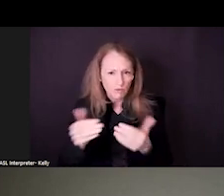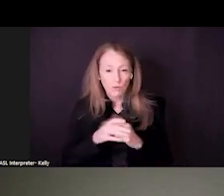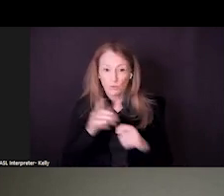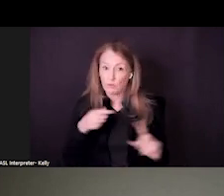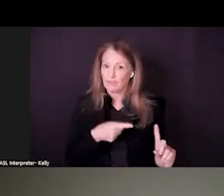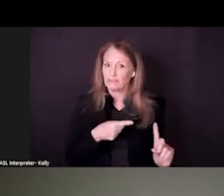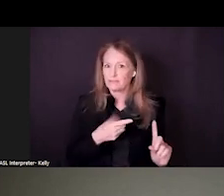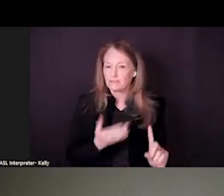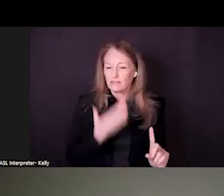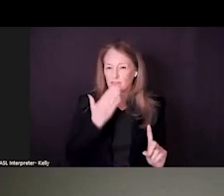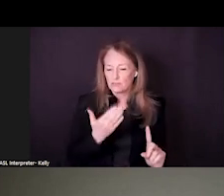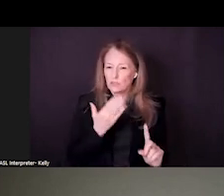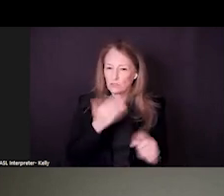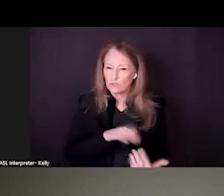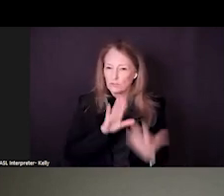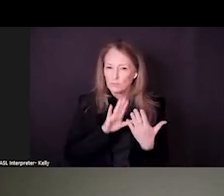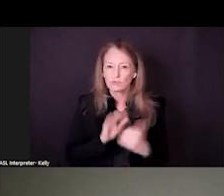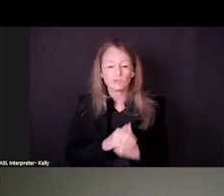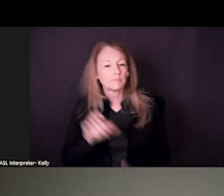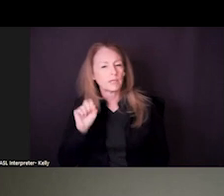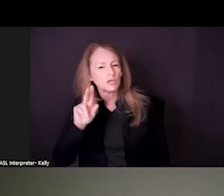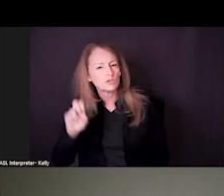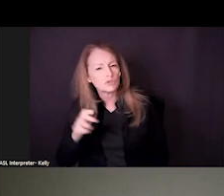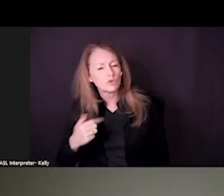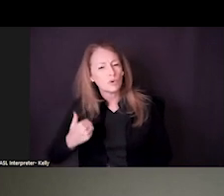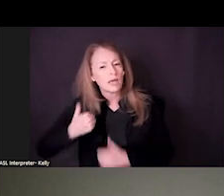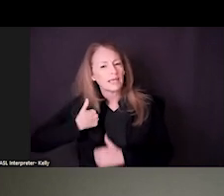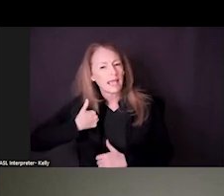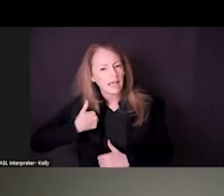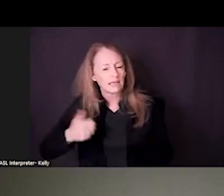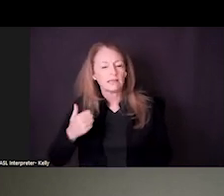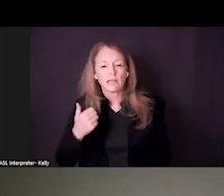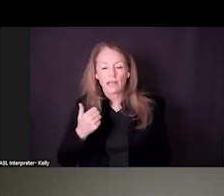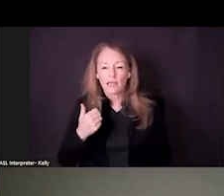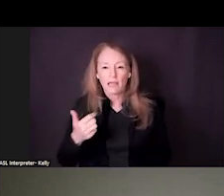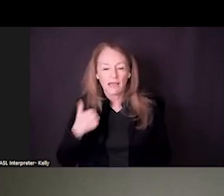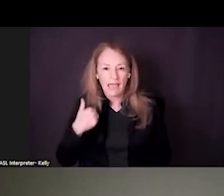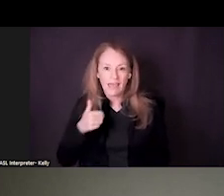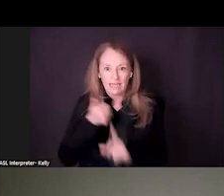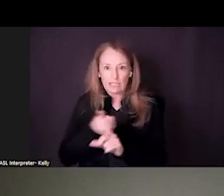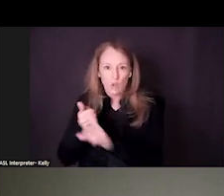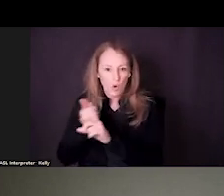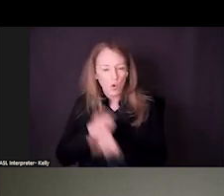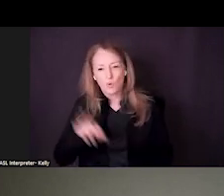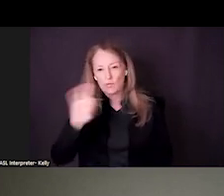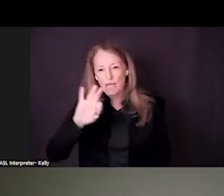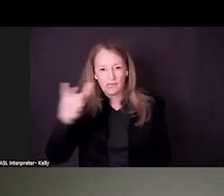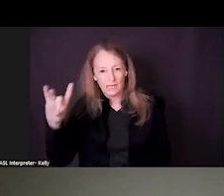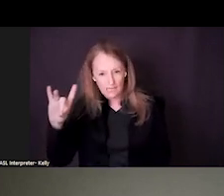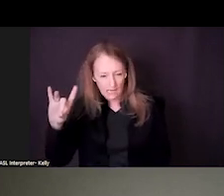SUE, WE HAD THE CANADA WENT LIVE WITH ITS OWN 988. THEY HAD